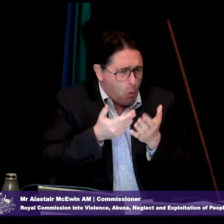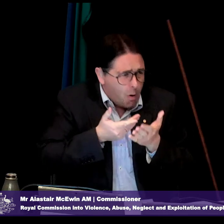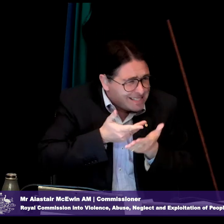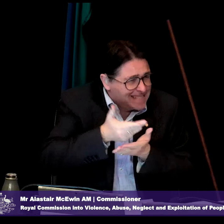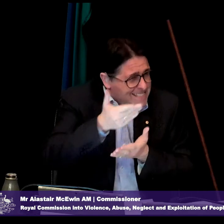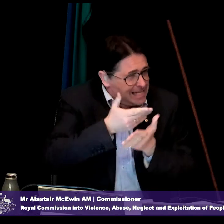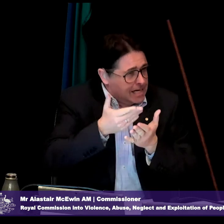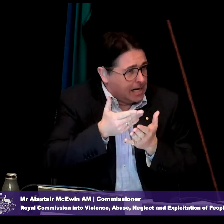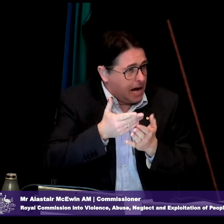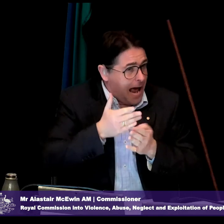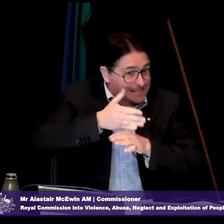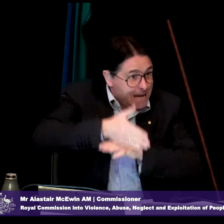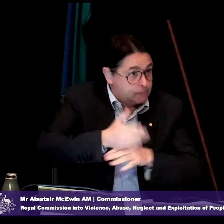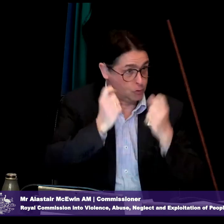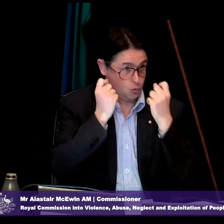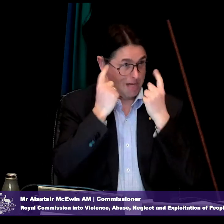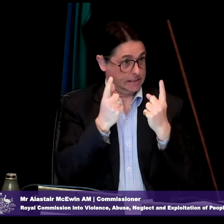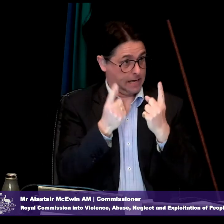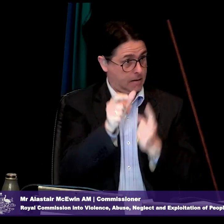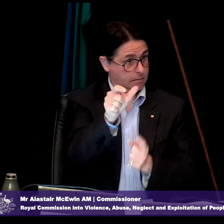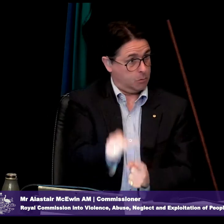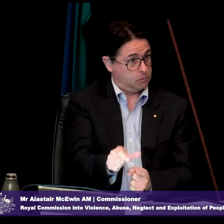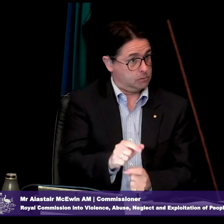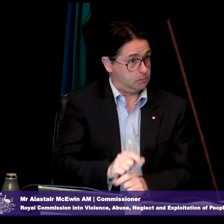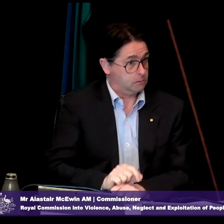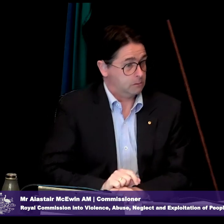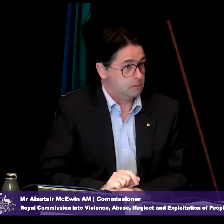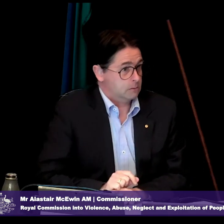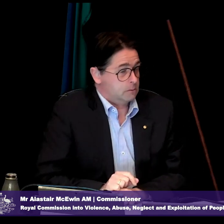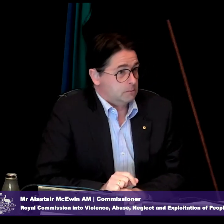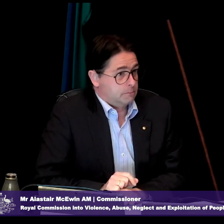That there's no actual discussion, consultation or effort to try to understand